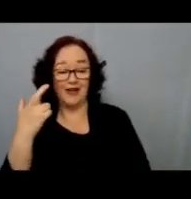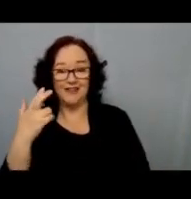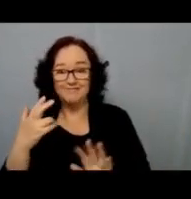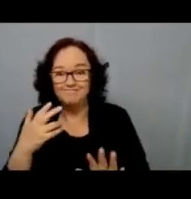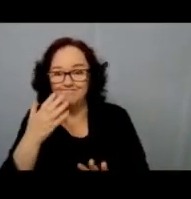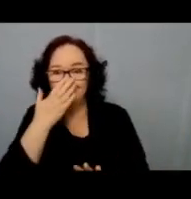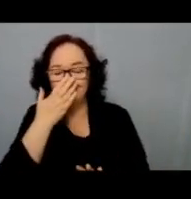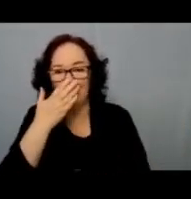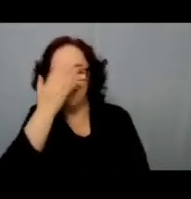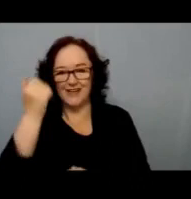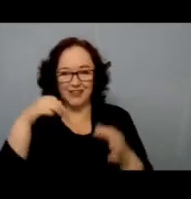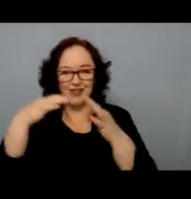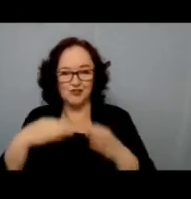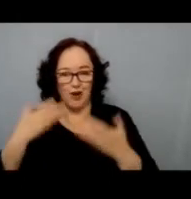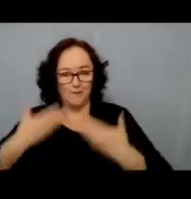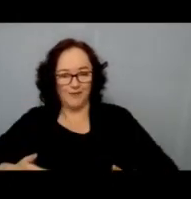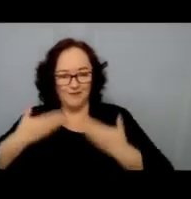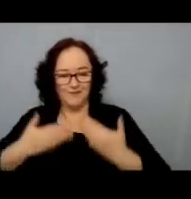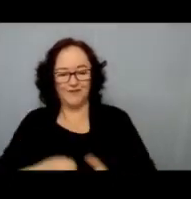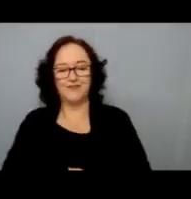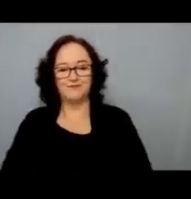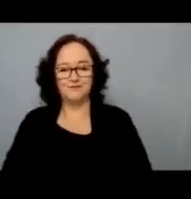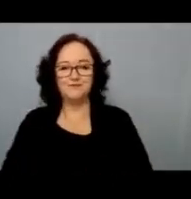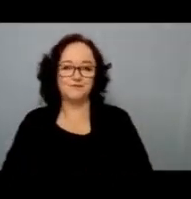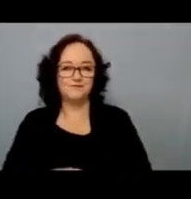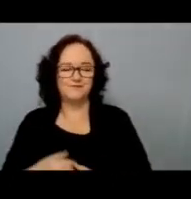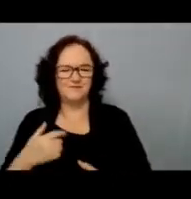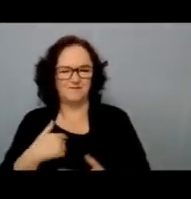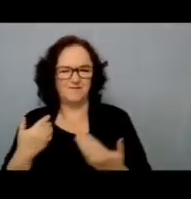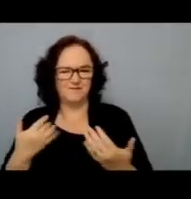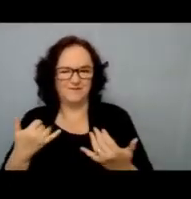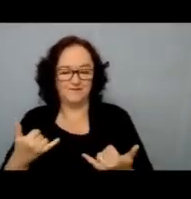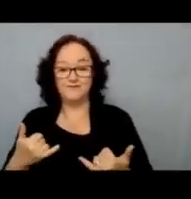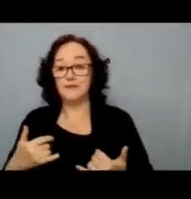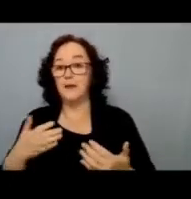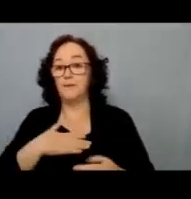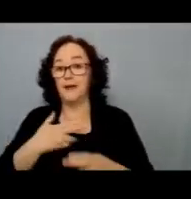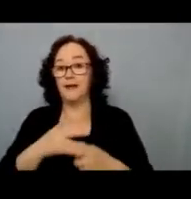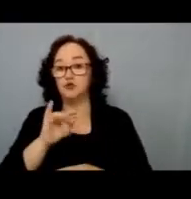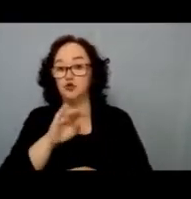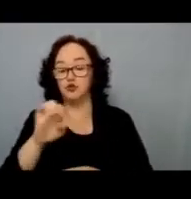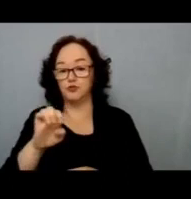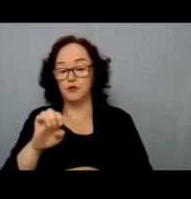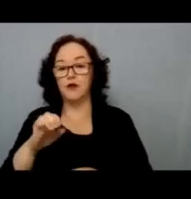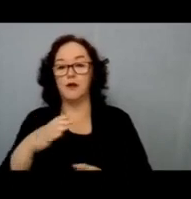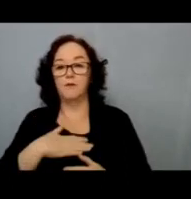around. So I'll take that opportunity now. My name is June and my pronouns are she and her.